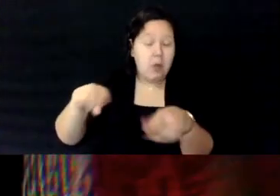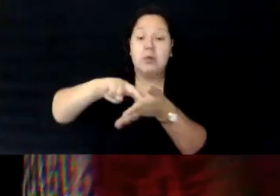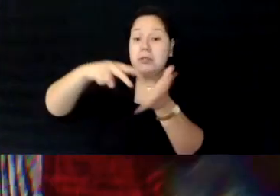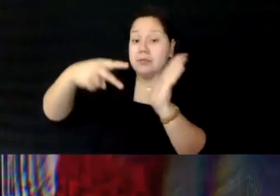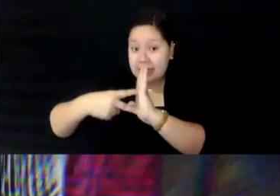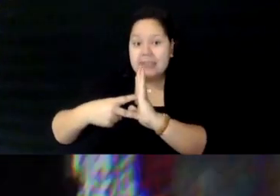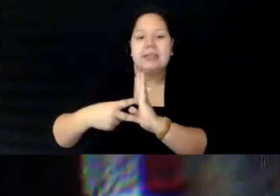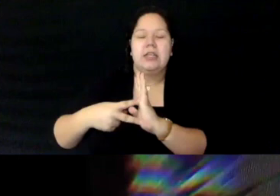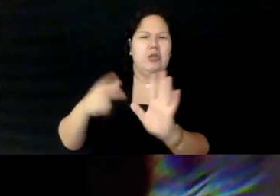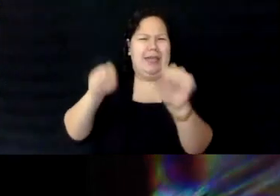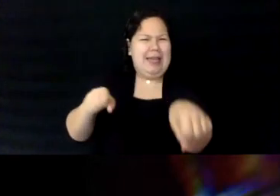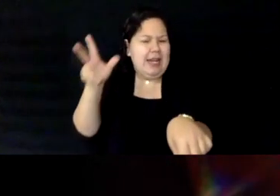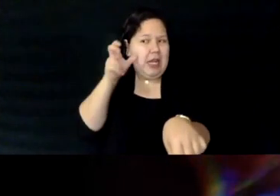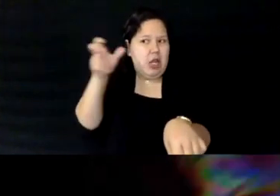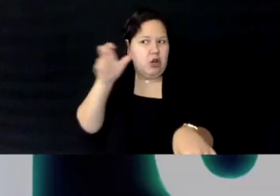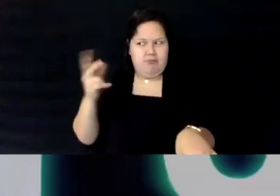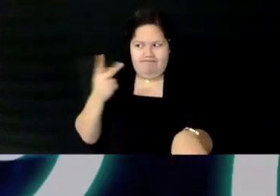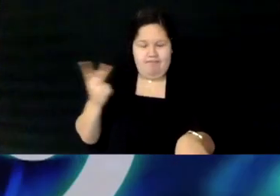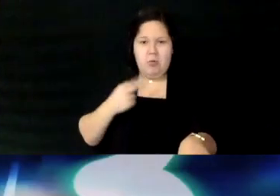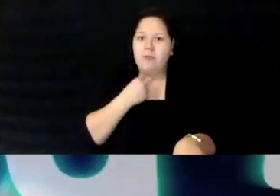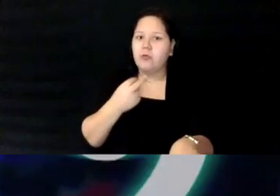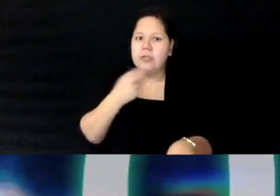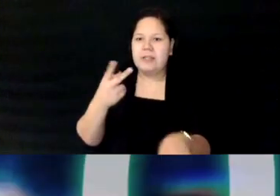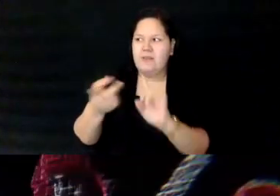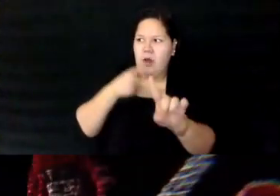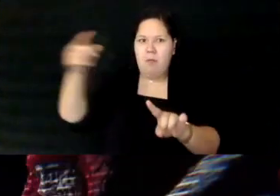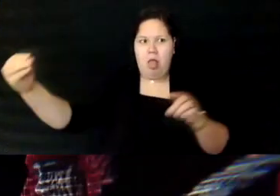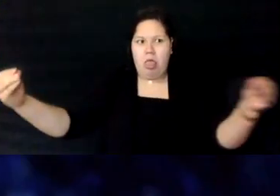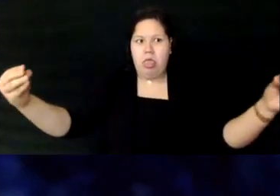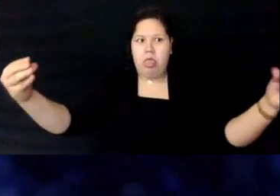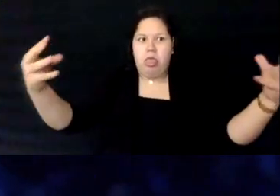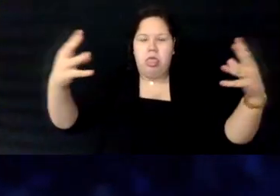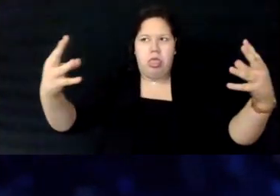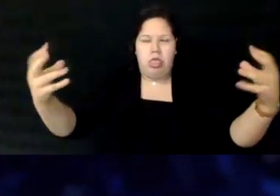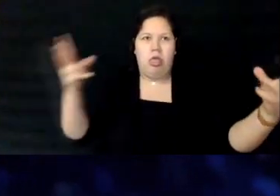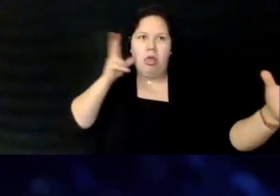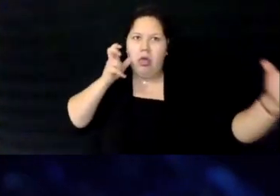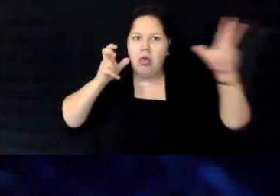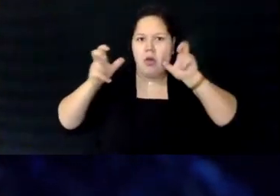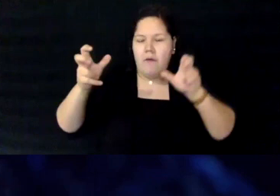you hear Kiran and I's voices coming from each different side of the screen.